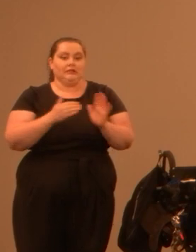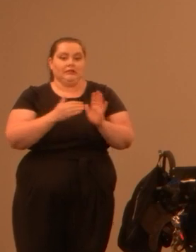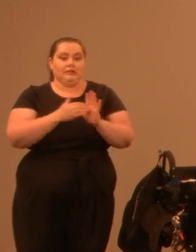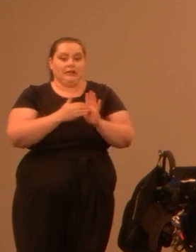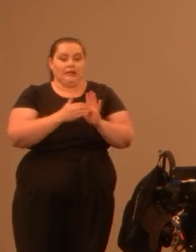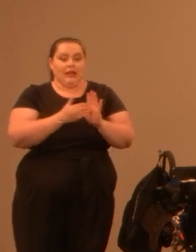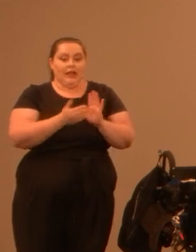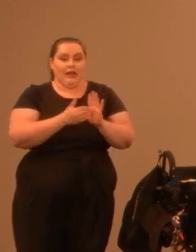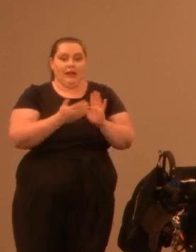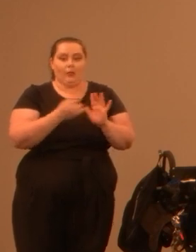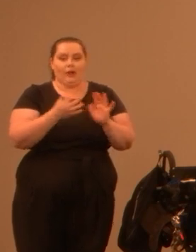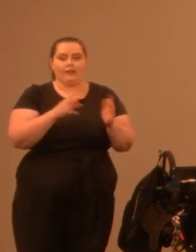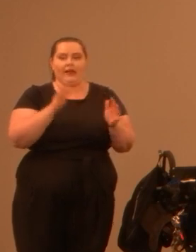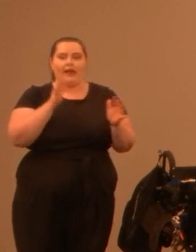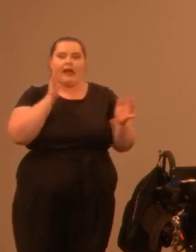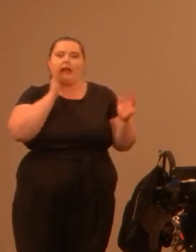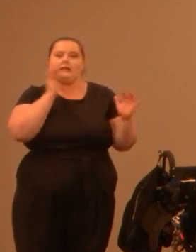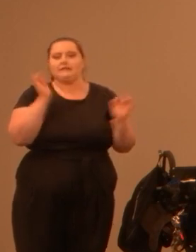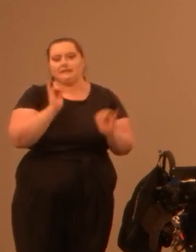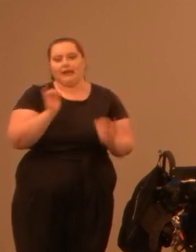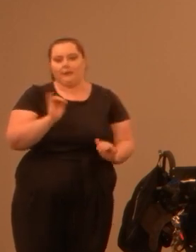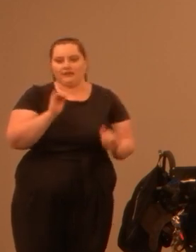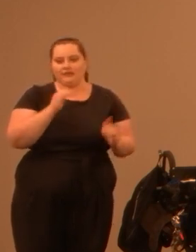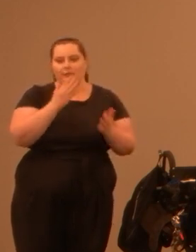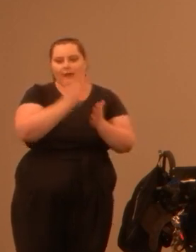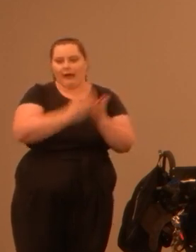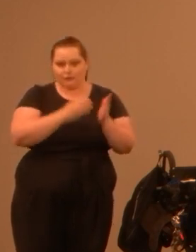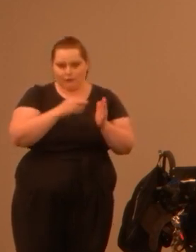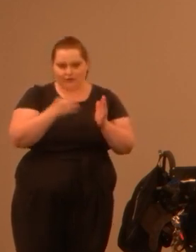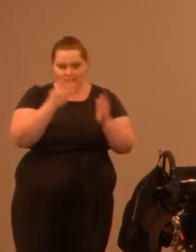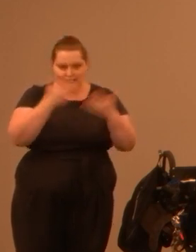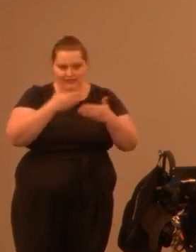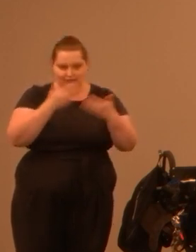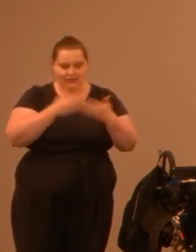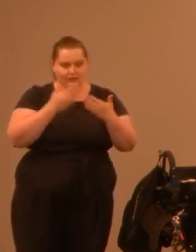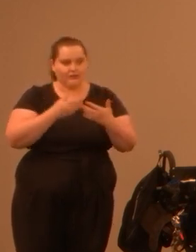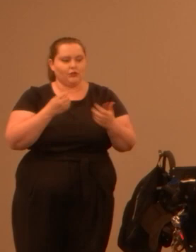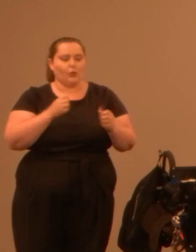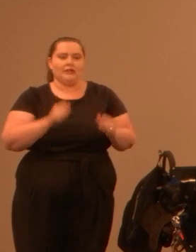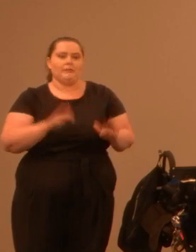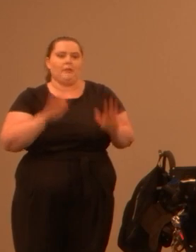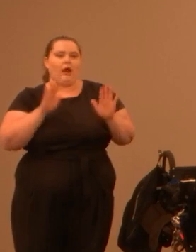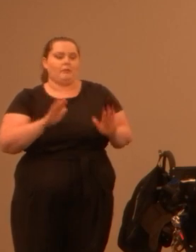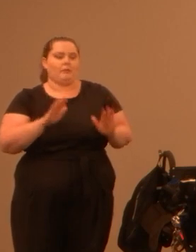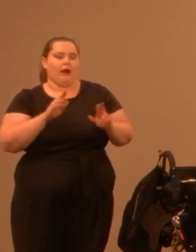entertainment part of the evening. Inspired by the likes of Frank Sinatra,